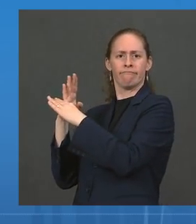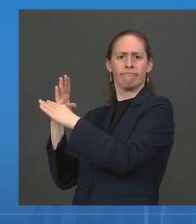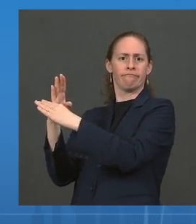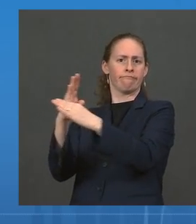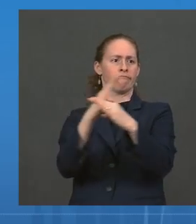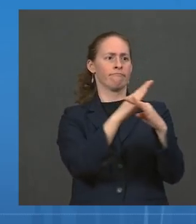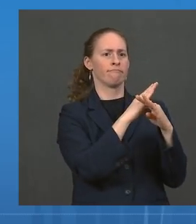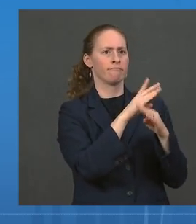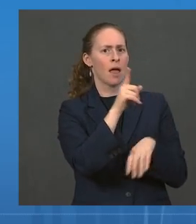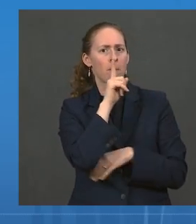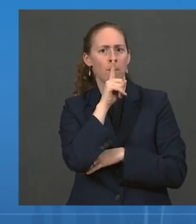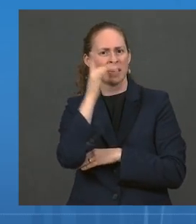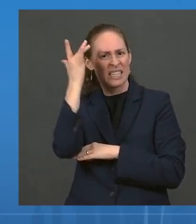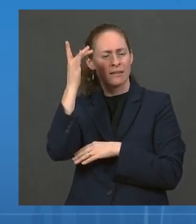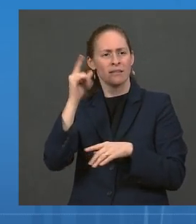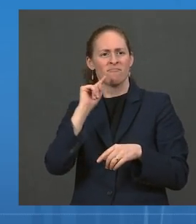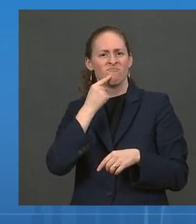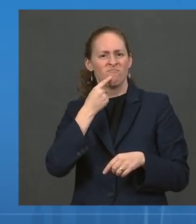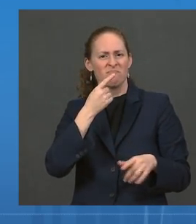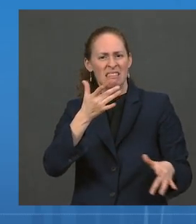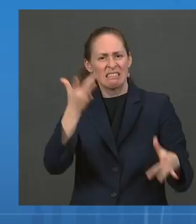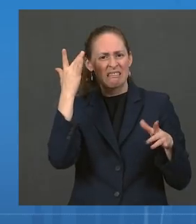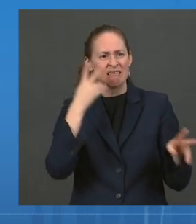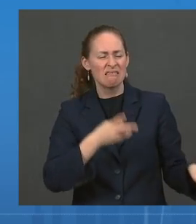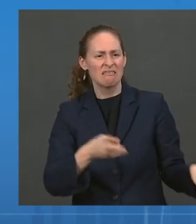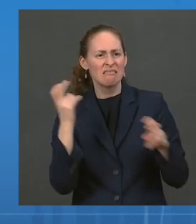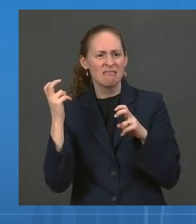And I think there are plenty of children, adolescents and otherwise,